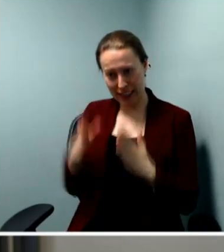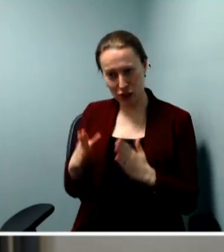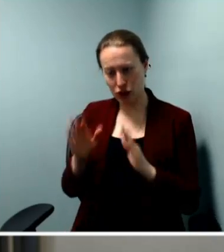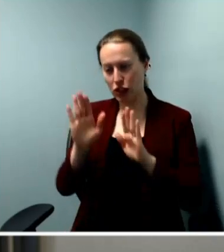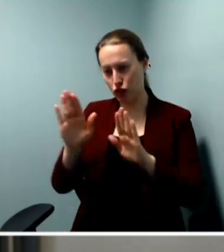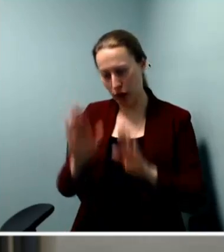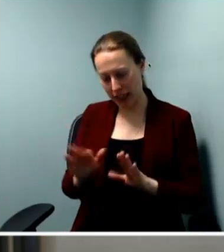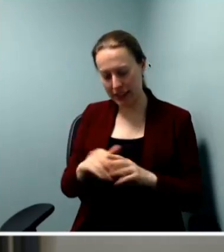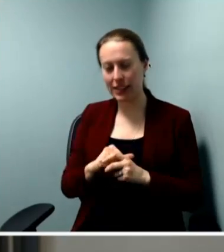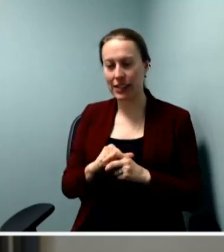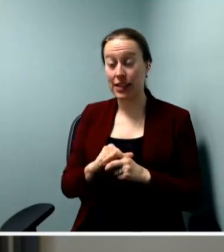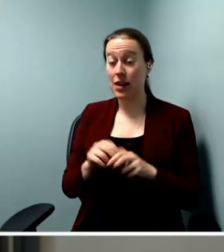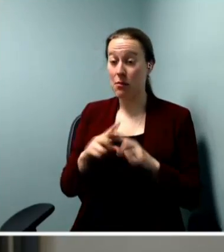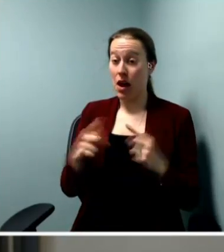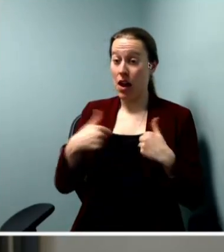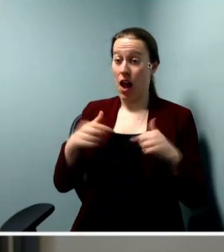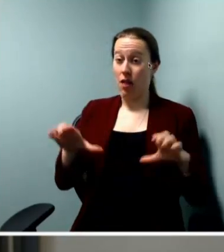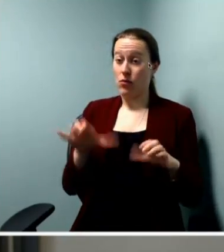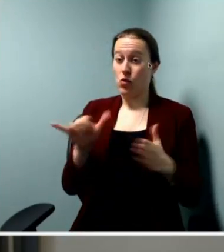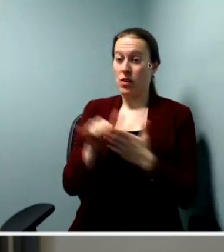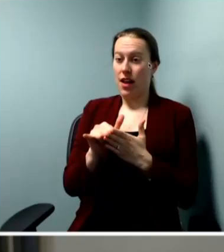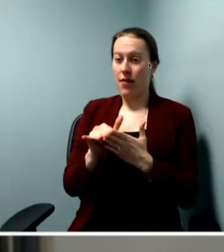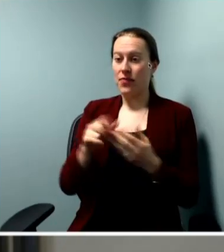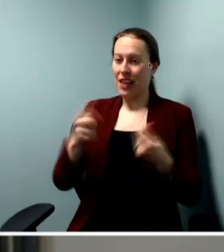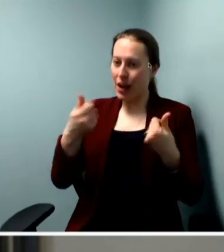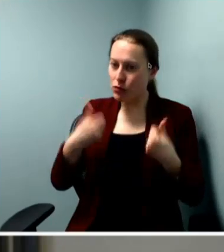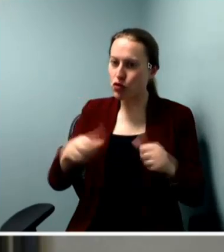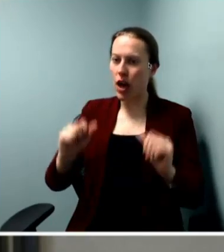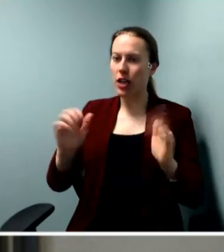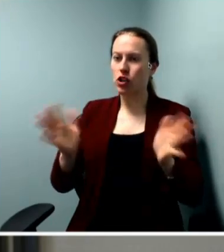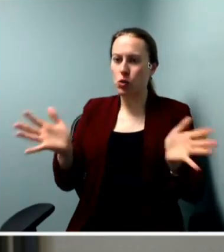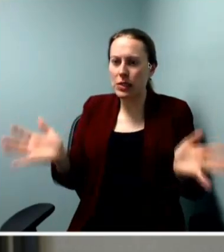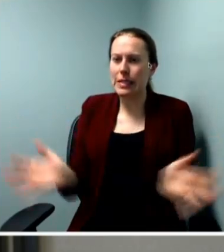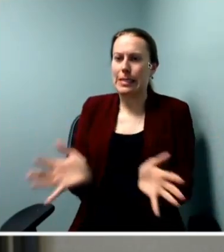I'm really trying to advance artistry and opportunity in this country.